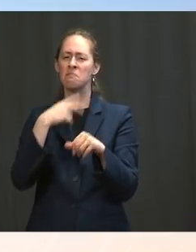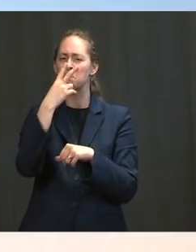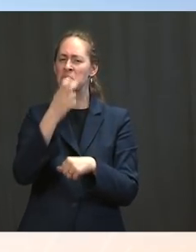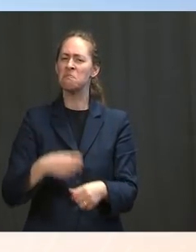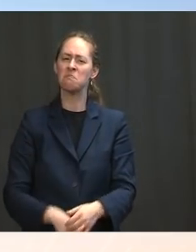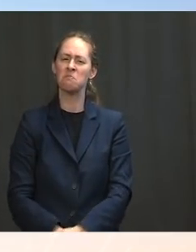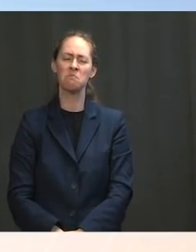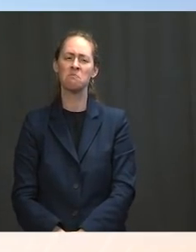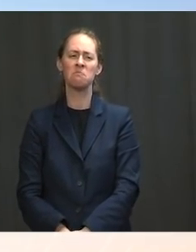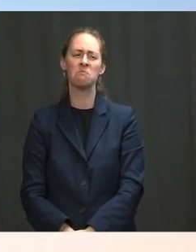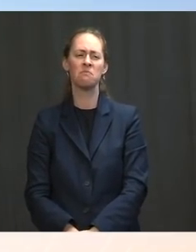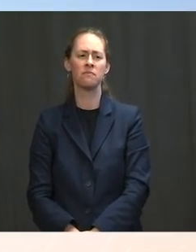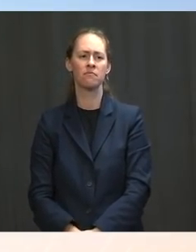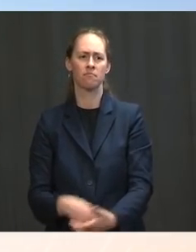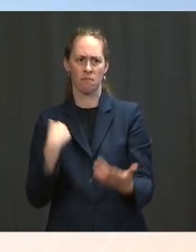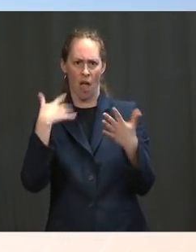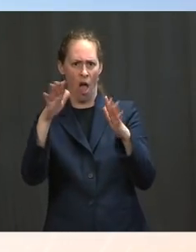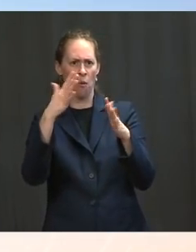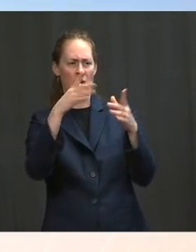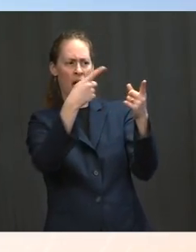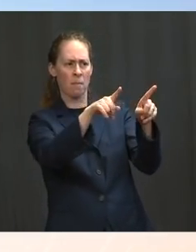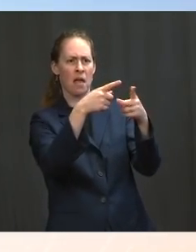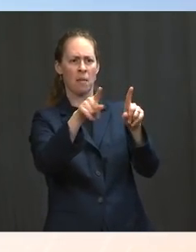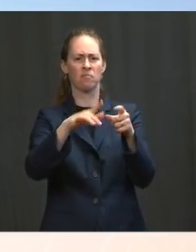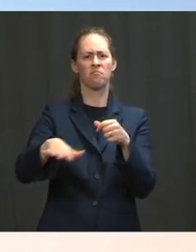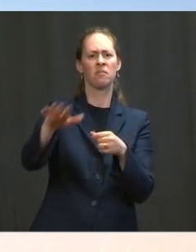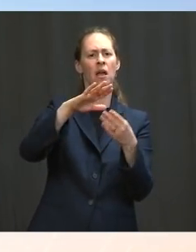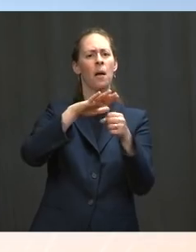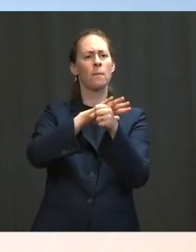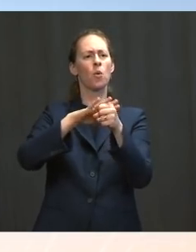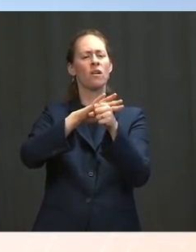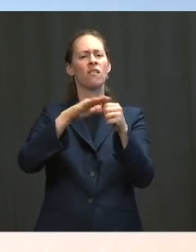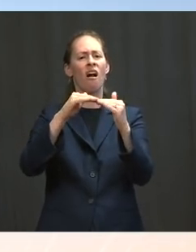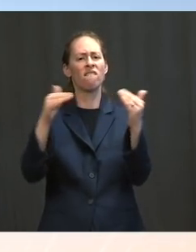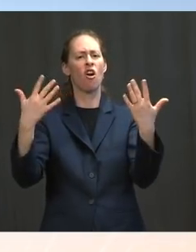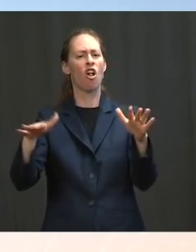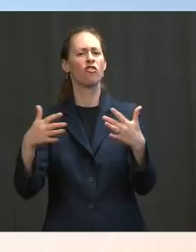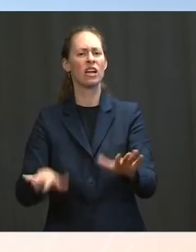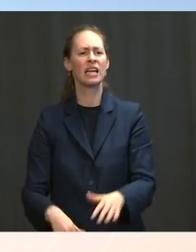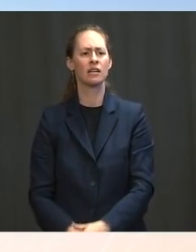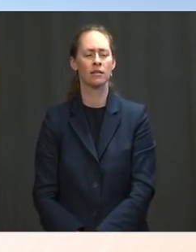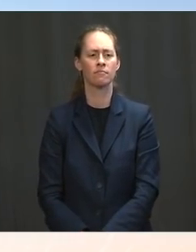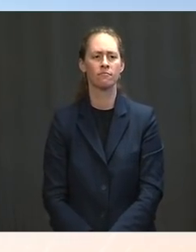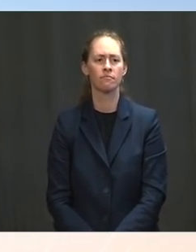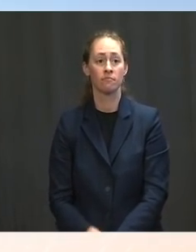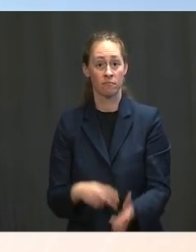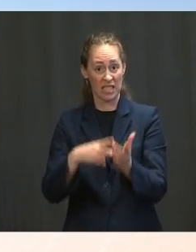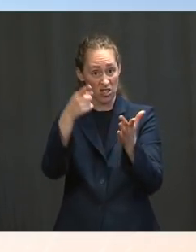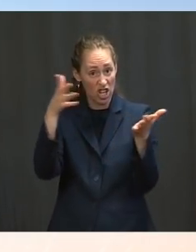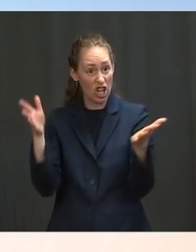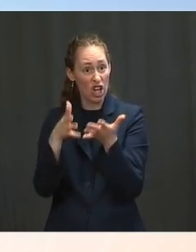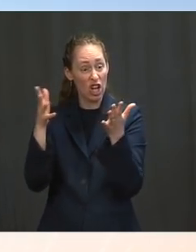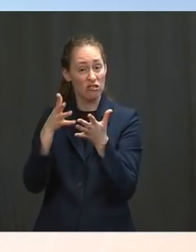that take place in communities across the country. The Press: Would you encourage employers and would you encourage, you know, schools, colleges,